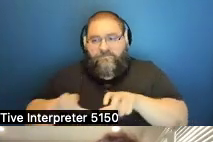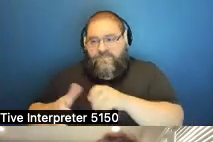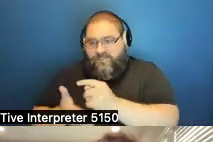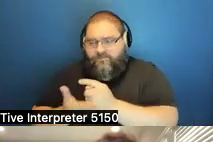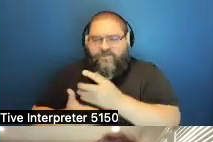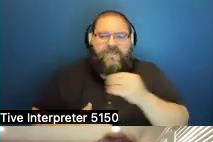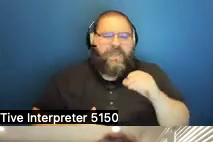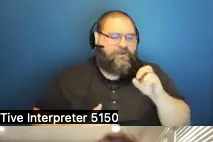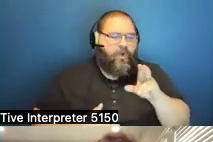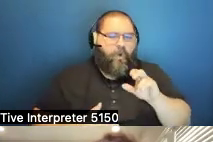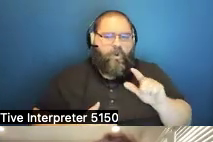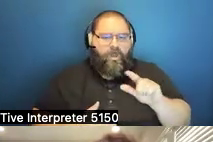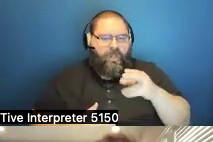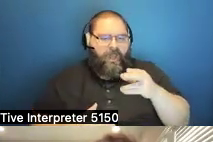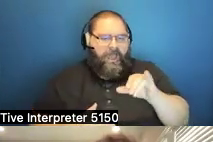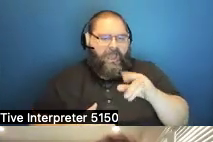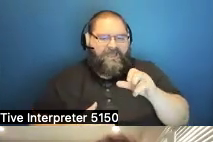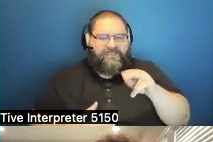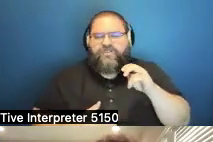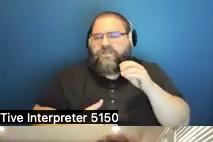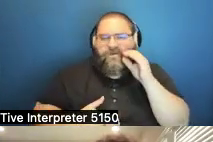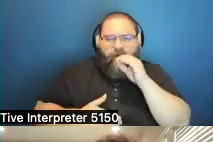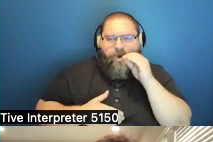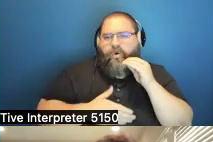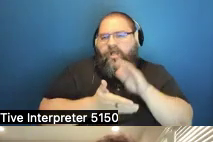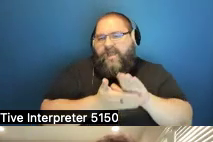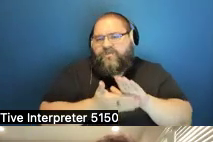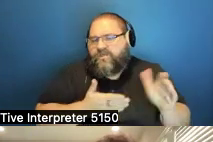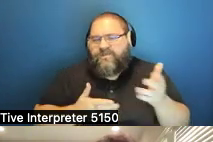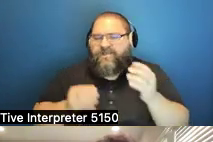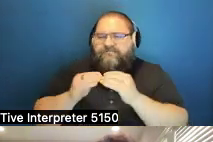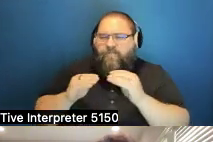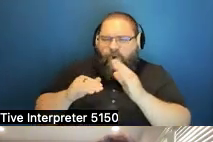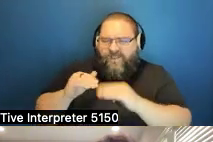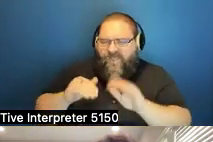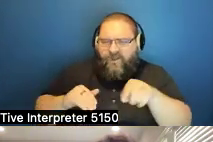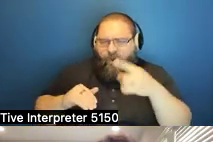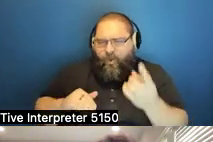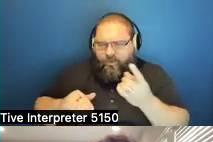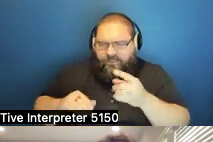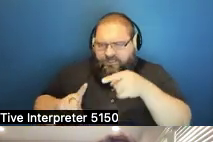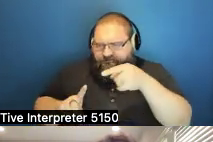me to look beyond just the kid. 19:34:18 And focus how…